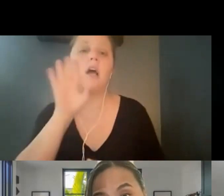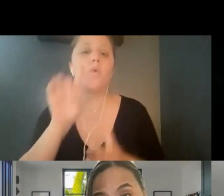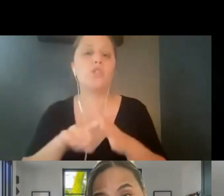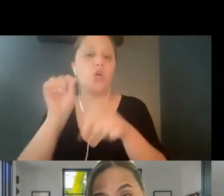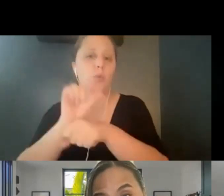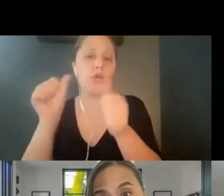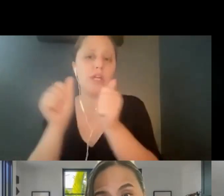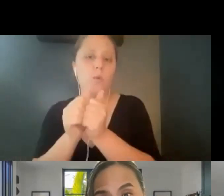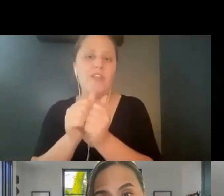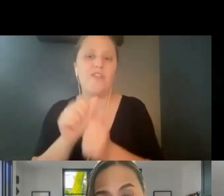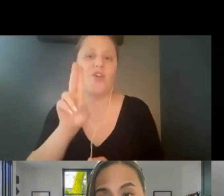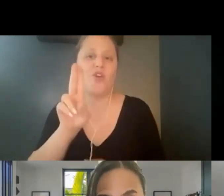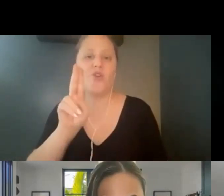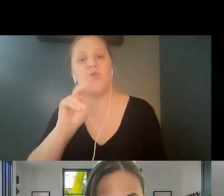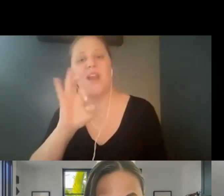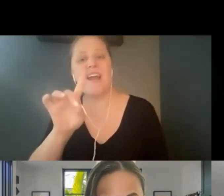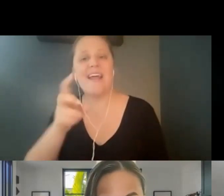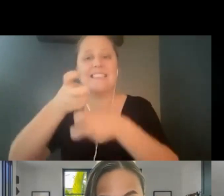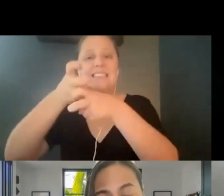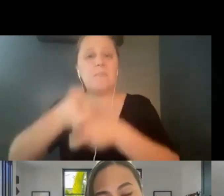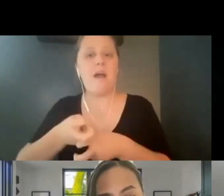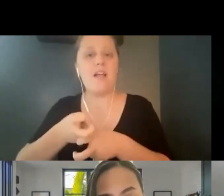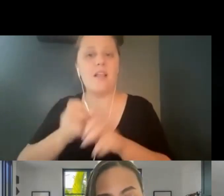Association to help people with spinal cord injuries, like transition